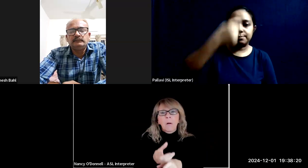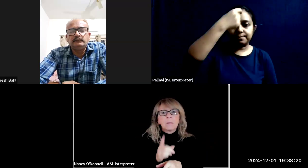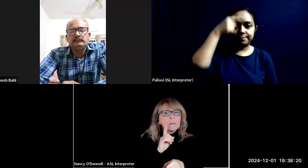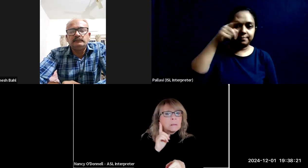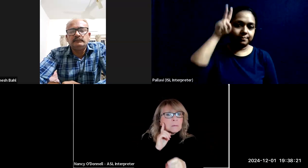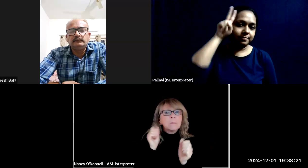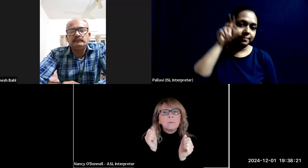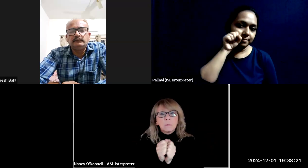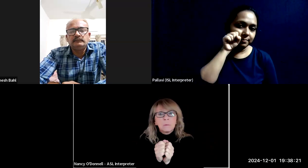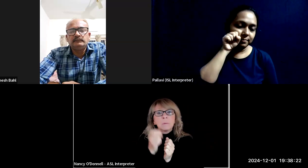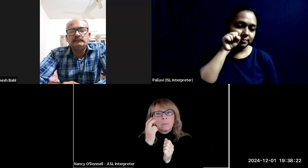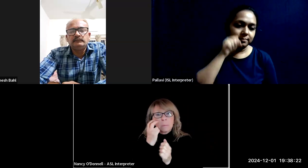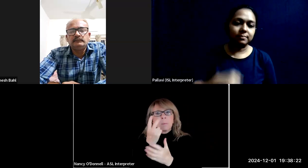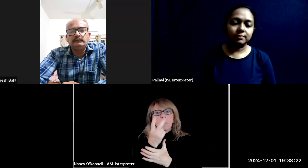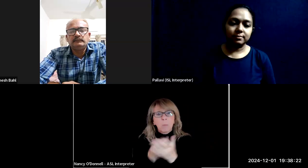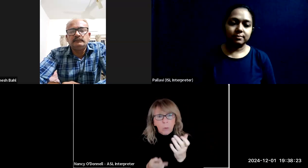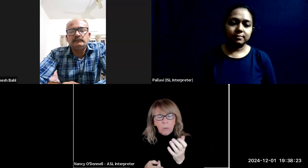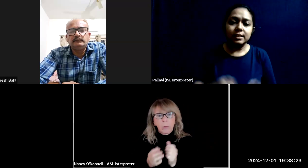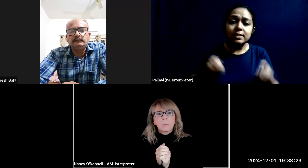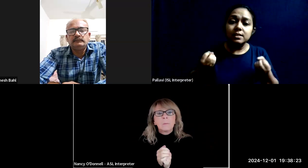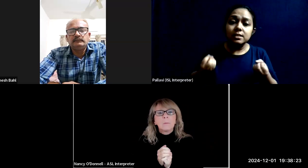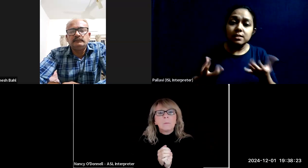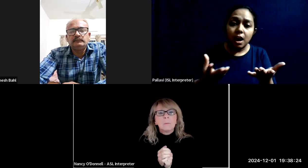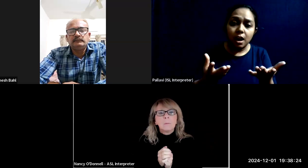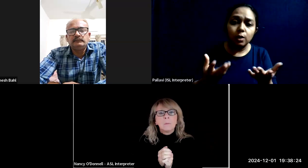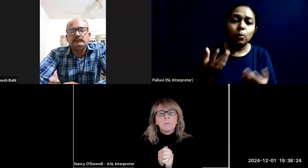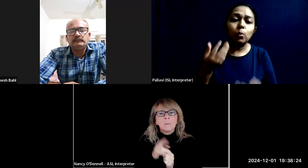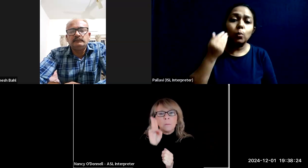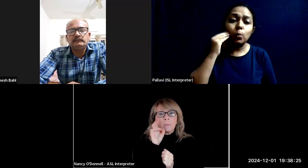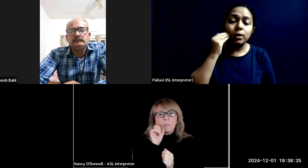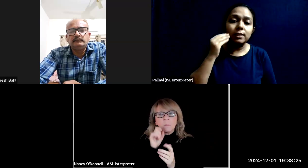And it usually starts with hearing loss.